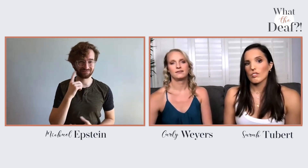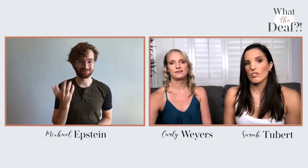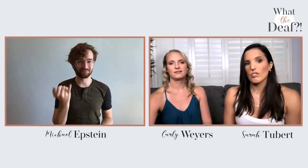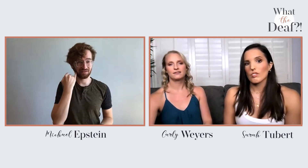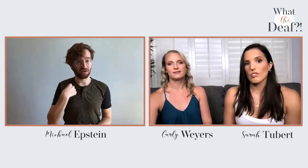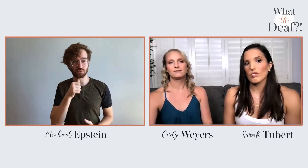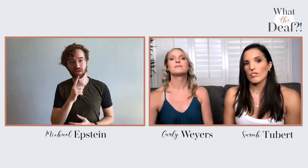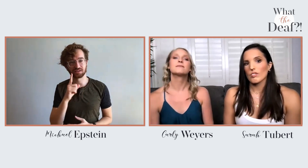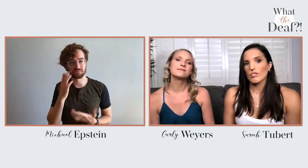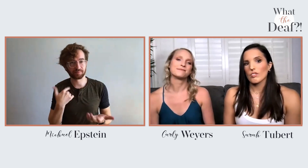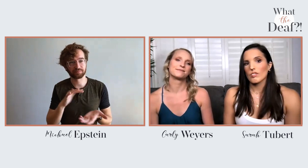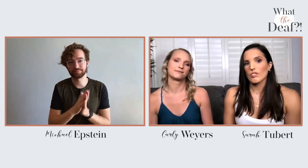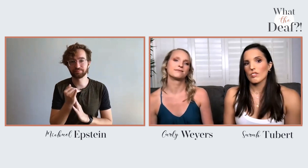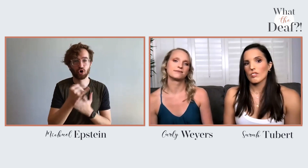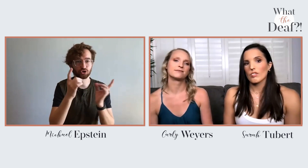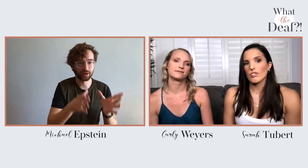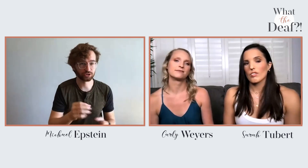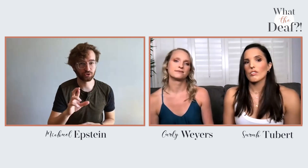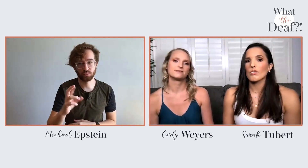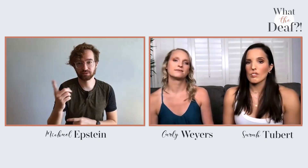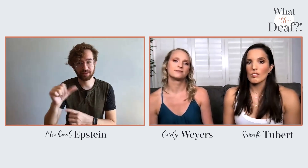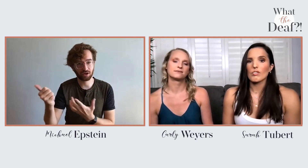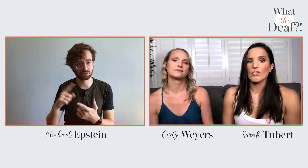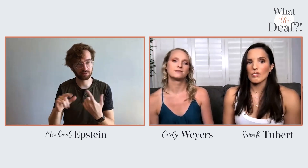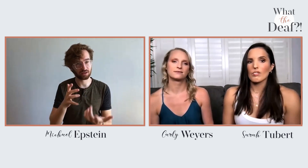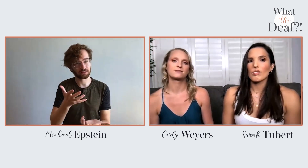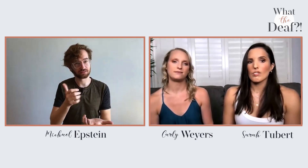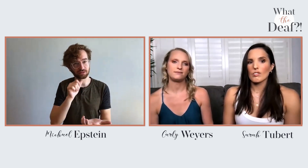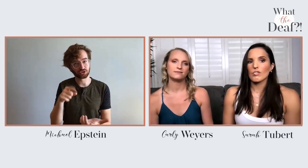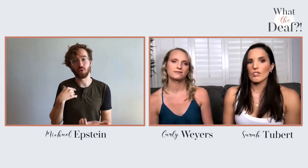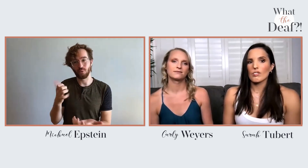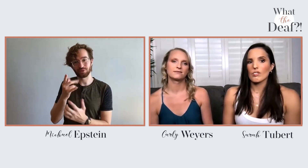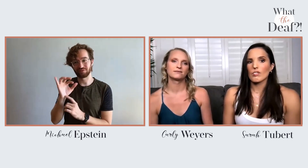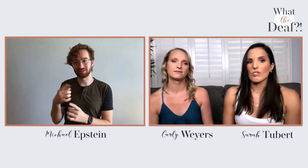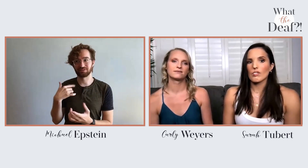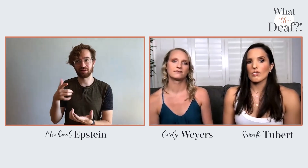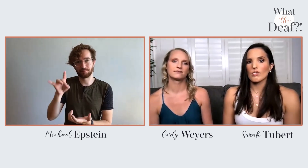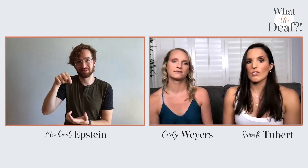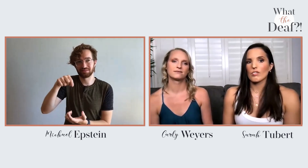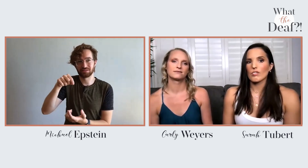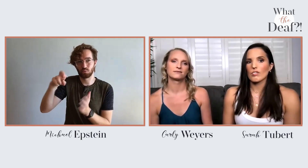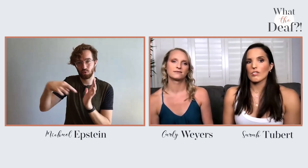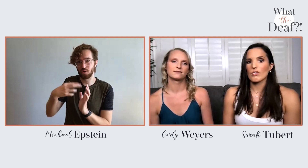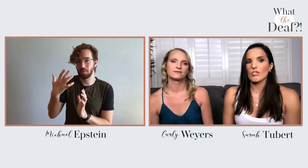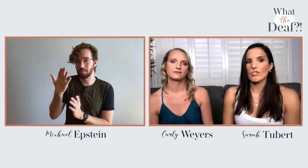If I wasn't deaf, I might be an art director or be doing something else in the industry. But I chose this role partially because of my deafness,